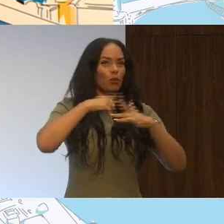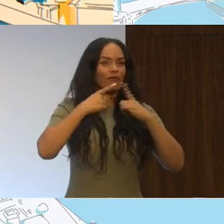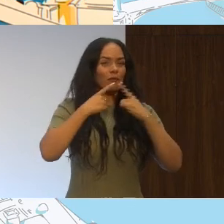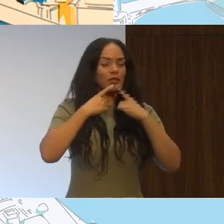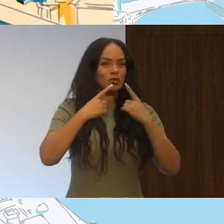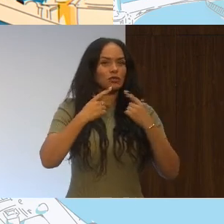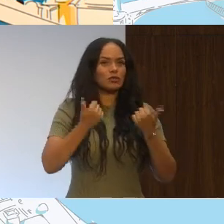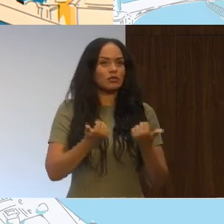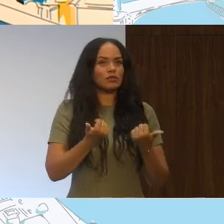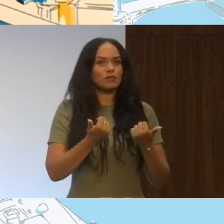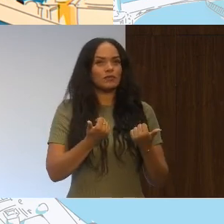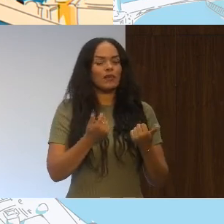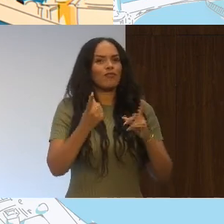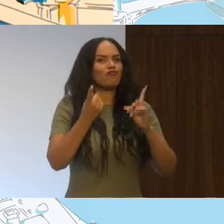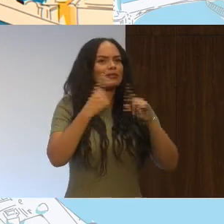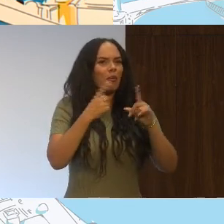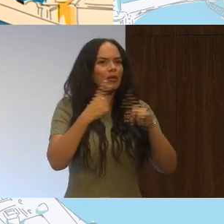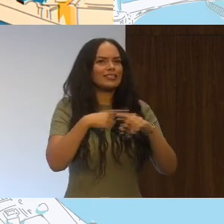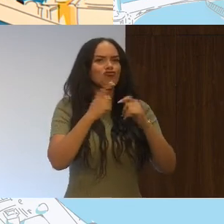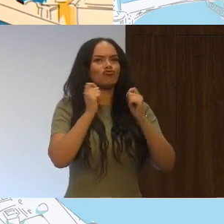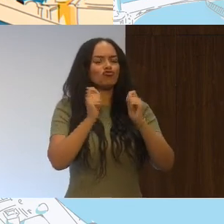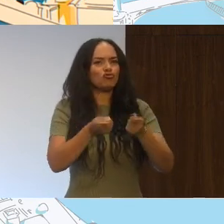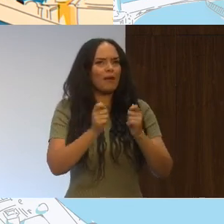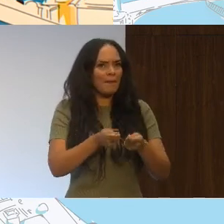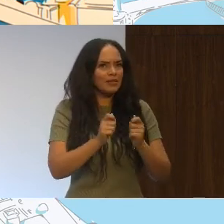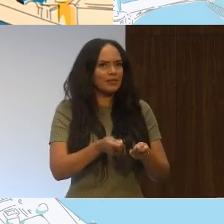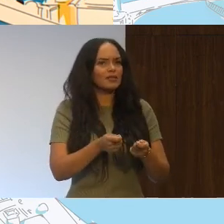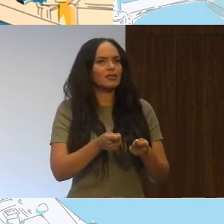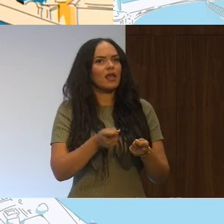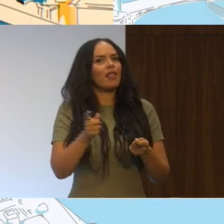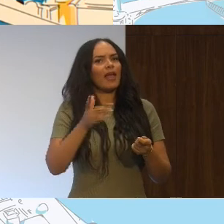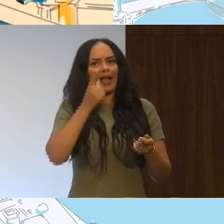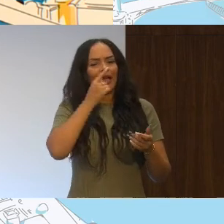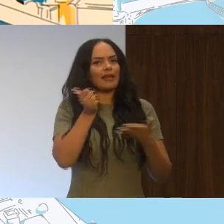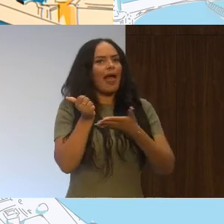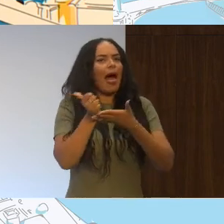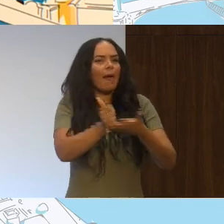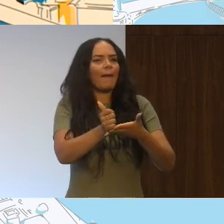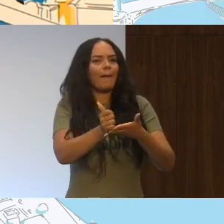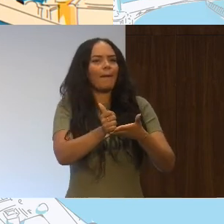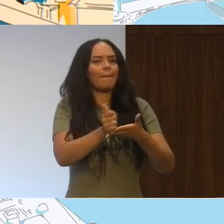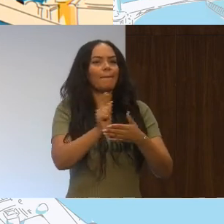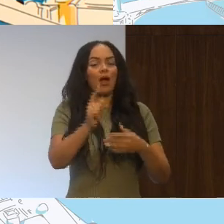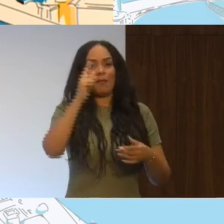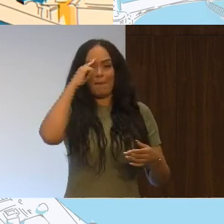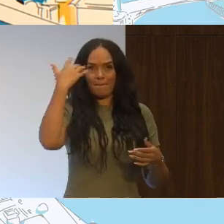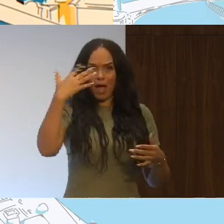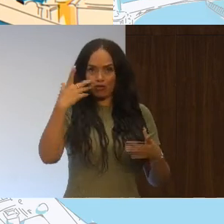about the responses to treatment so they can help you down the road. But migraine treatment is a partnership.